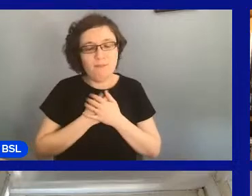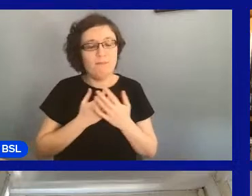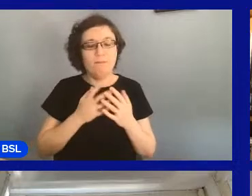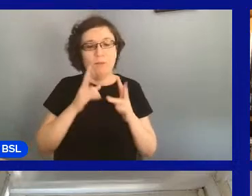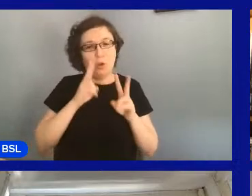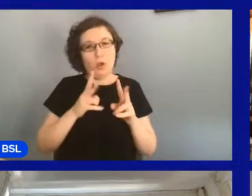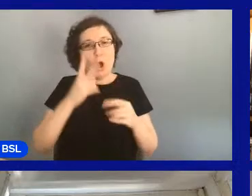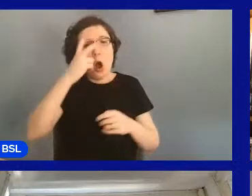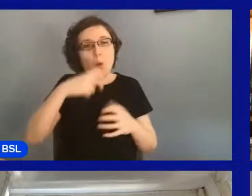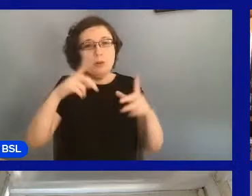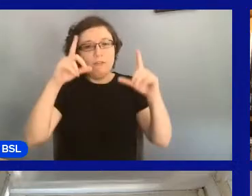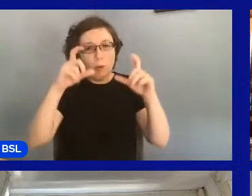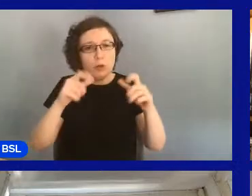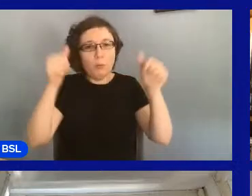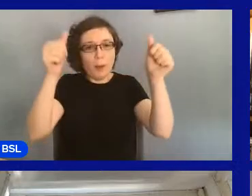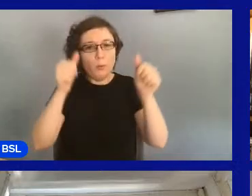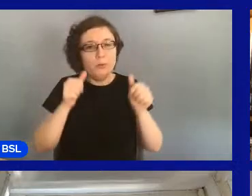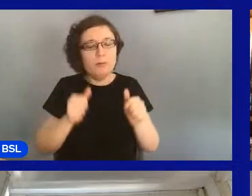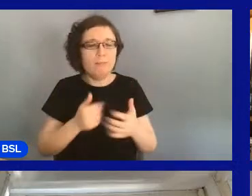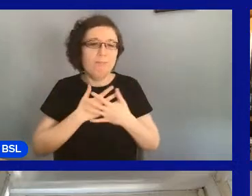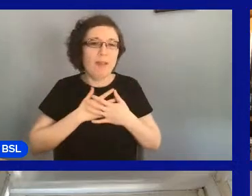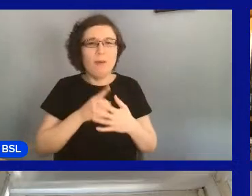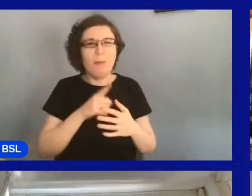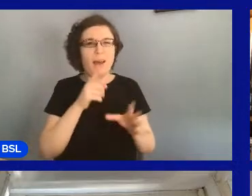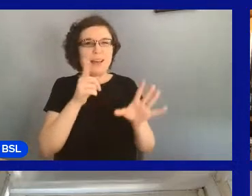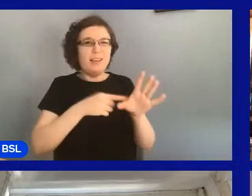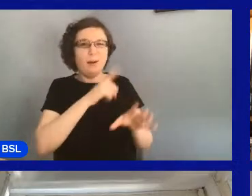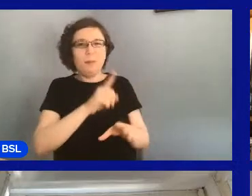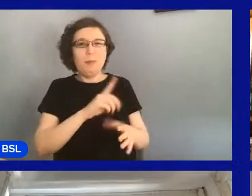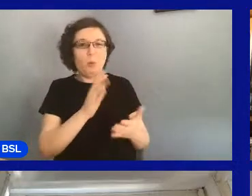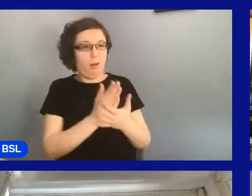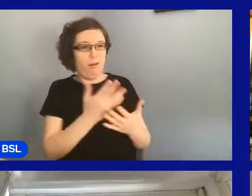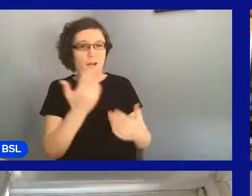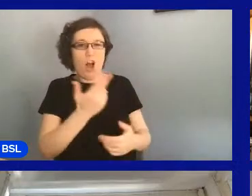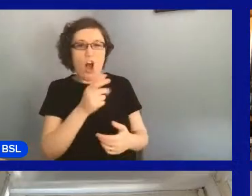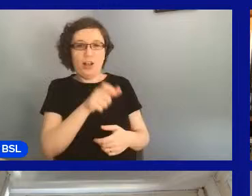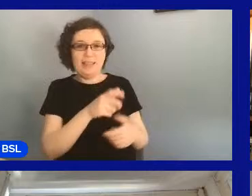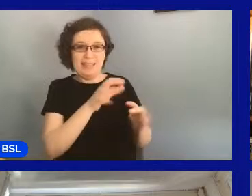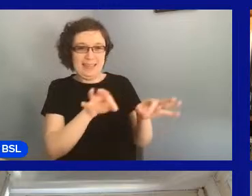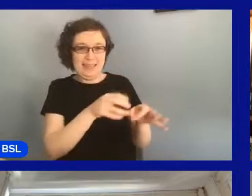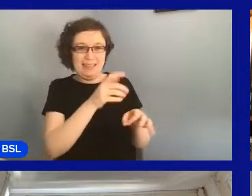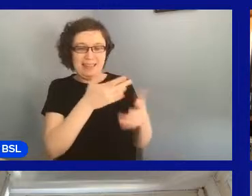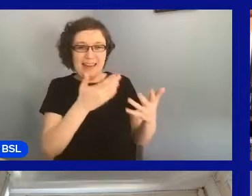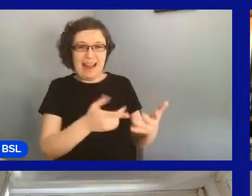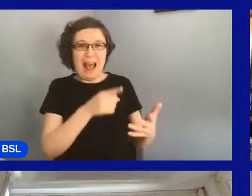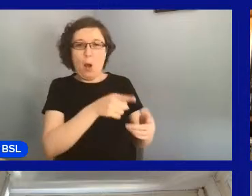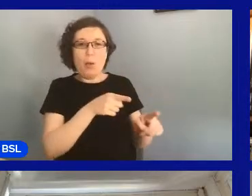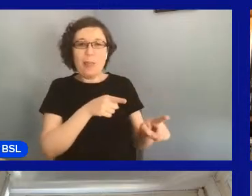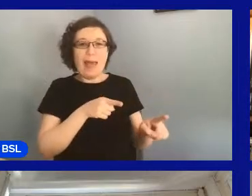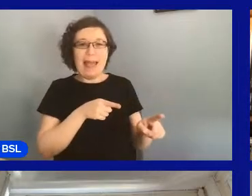and posters something, but all these young people that are artists that do not have these in the soundcheck pieces of content to give us,